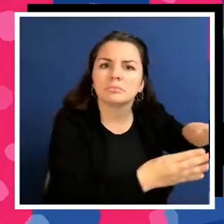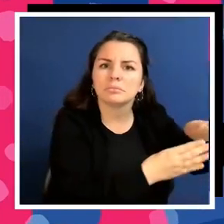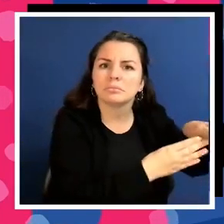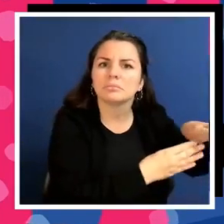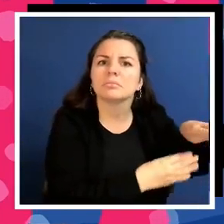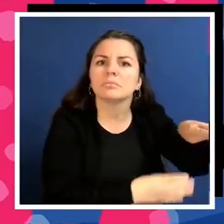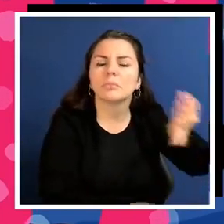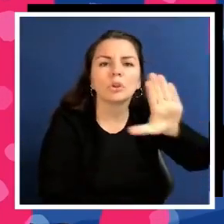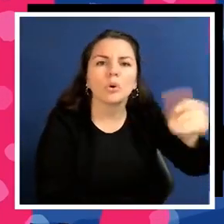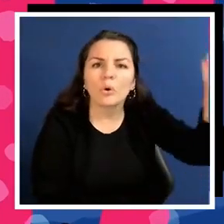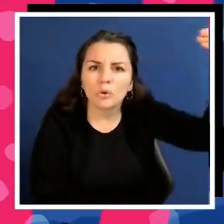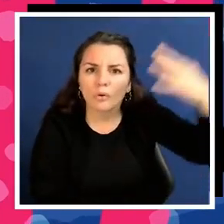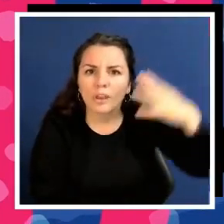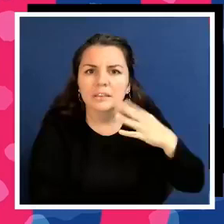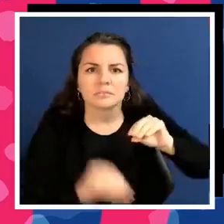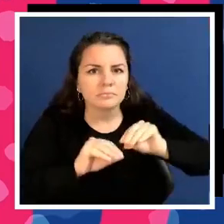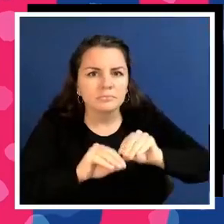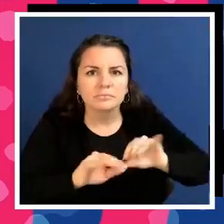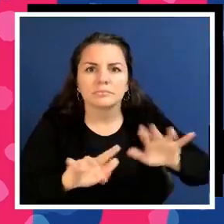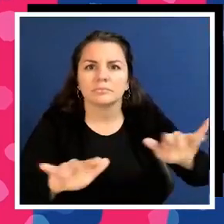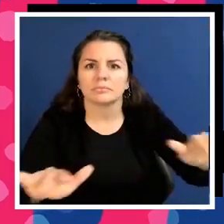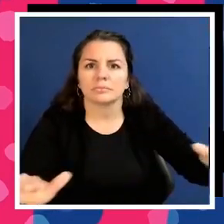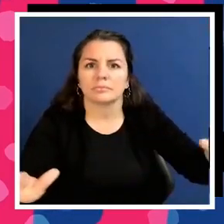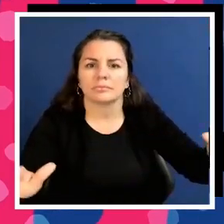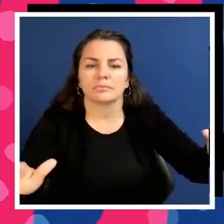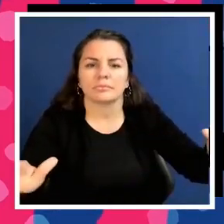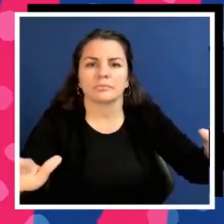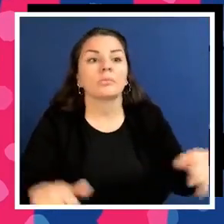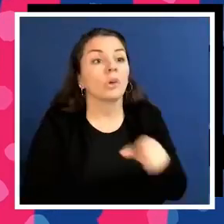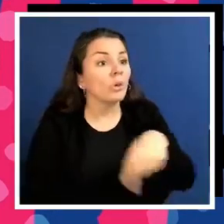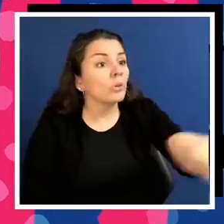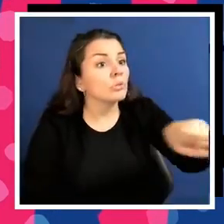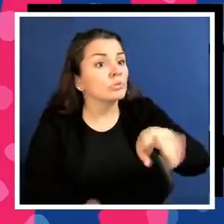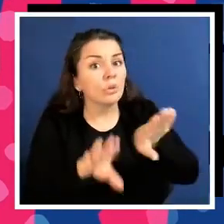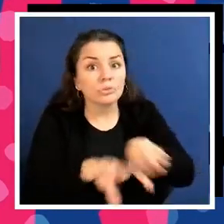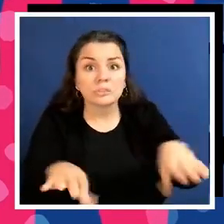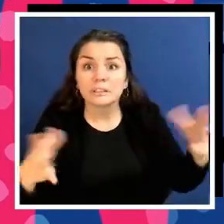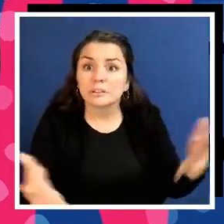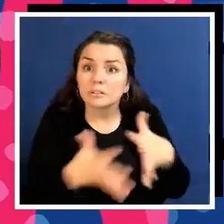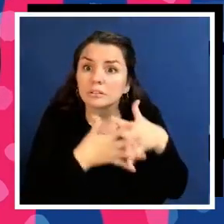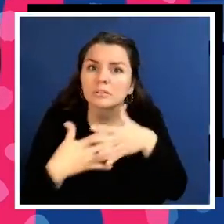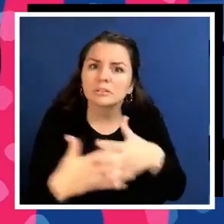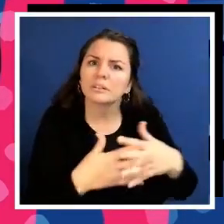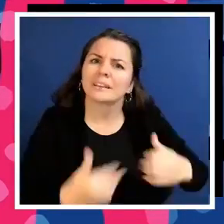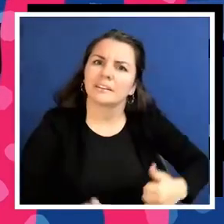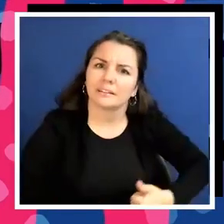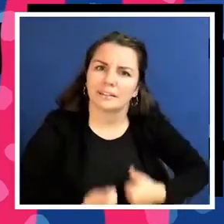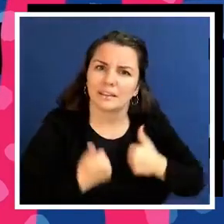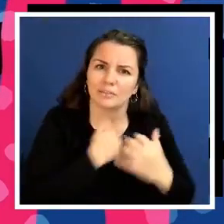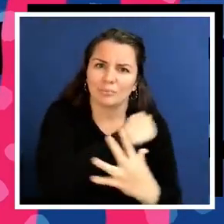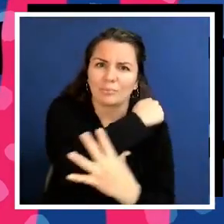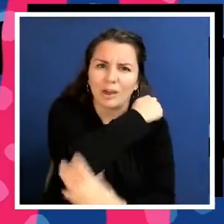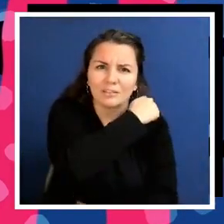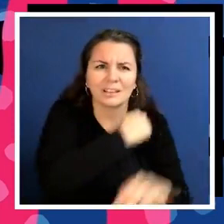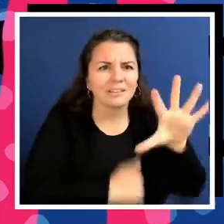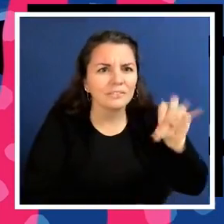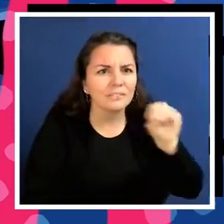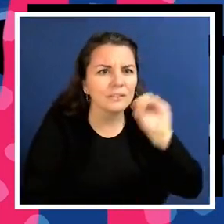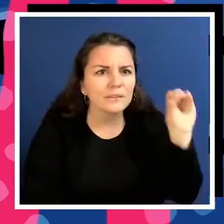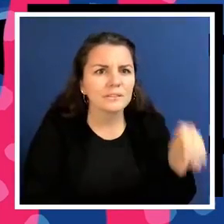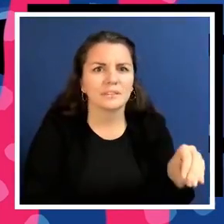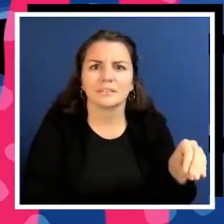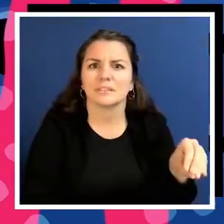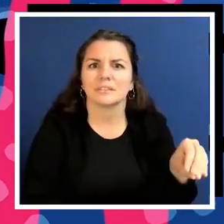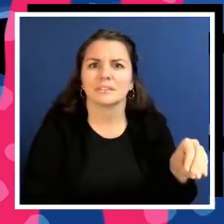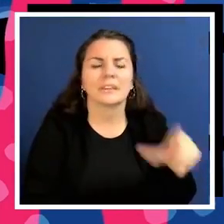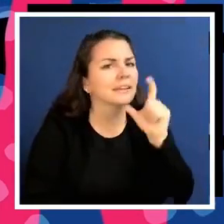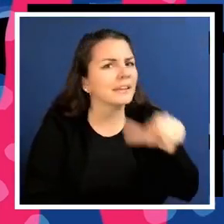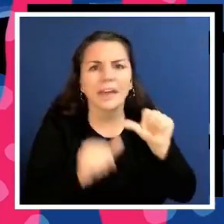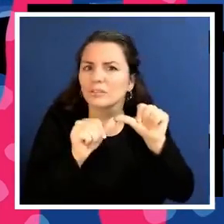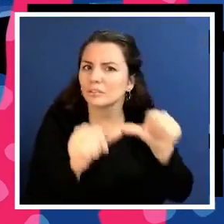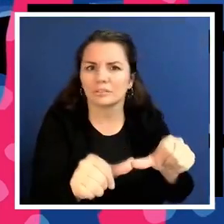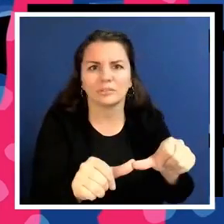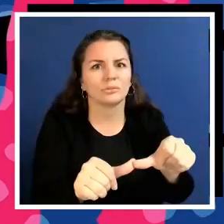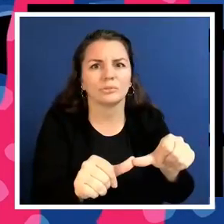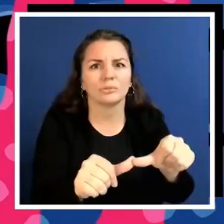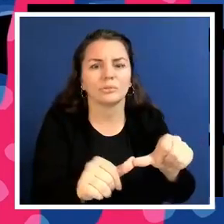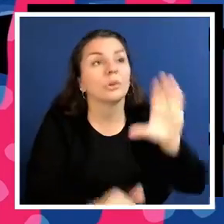GREED AND GRANT US POLICIES OF